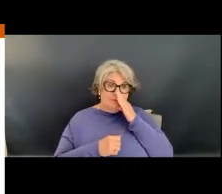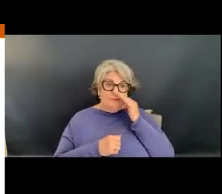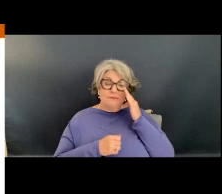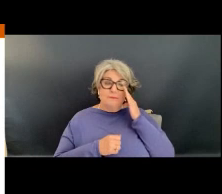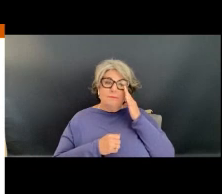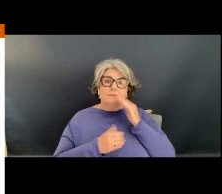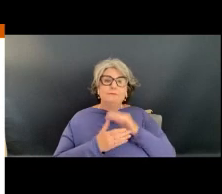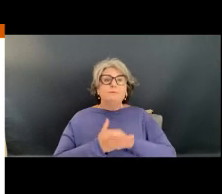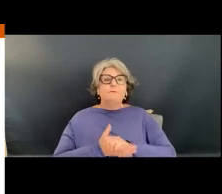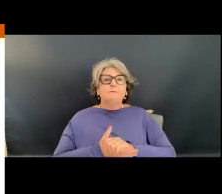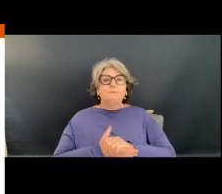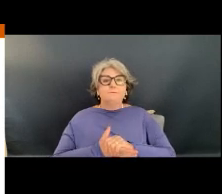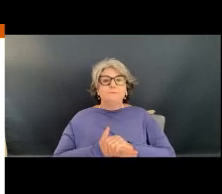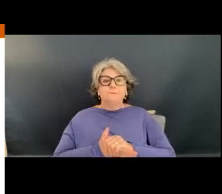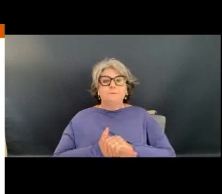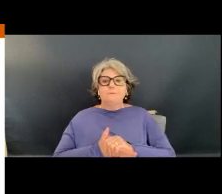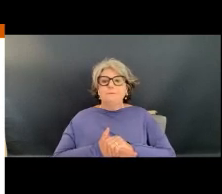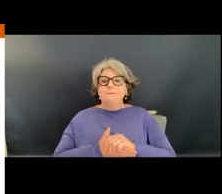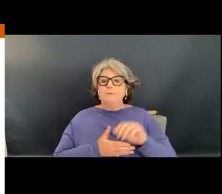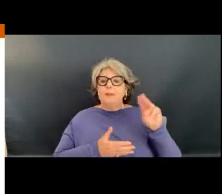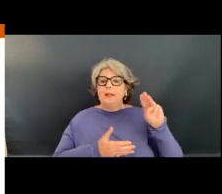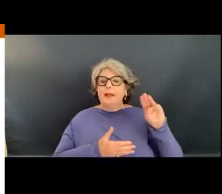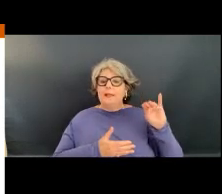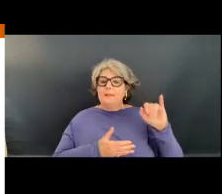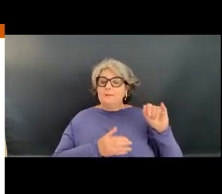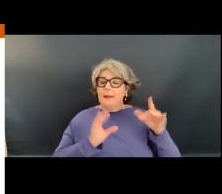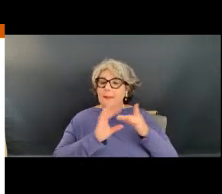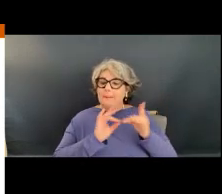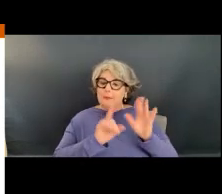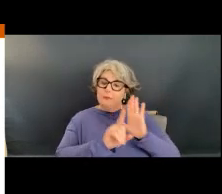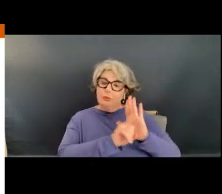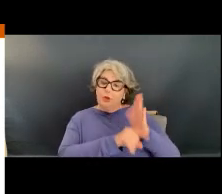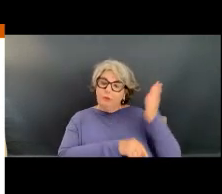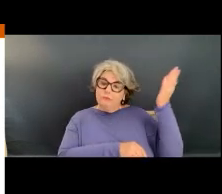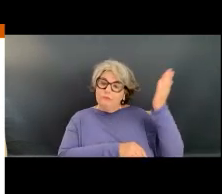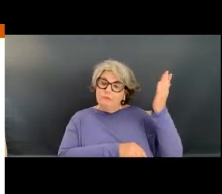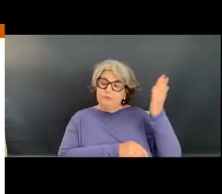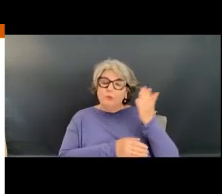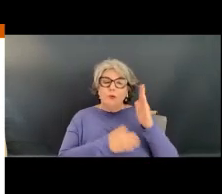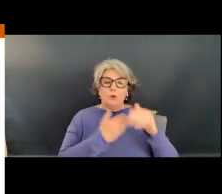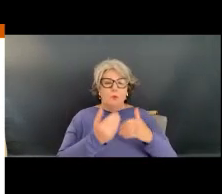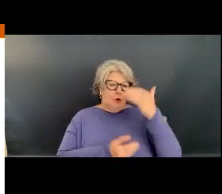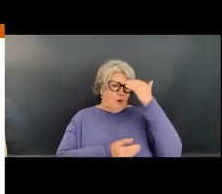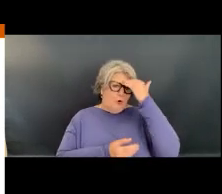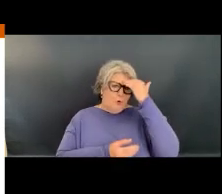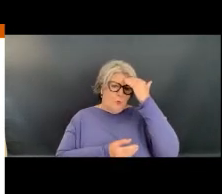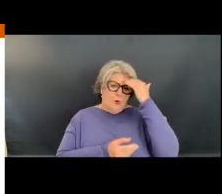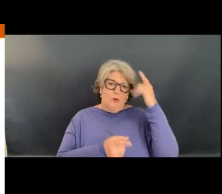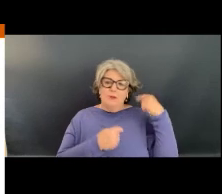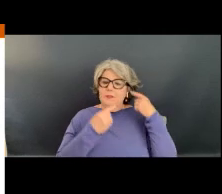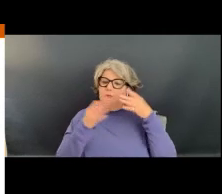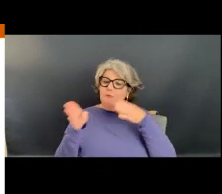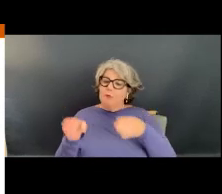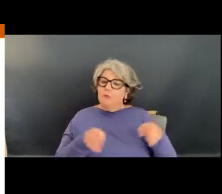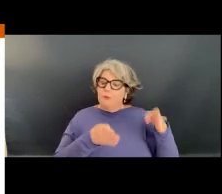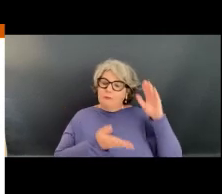So as Maya mentioned in her talk, we are all aware of the fact that we are preparing fewer and fewer STEM teachers.